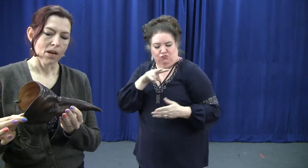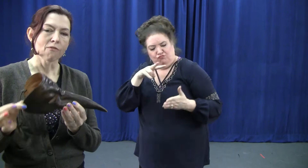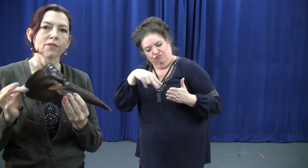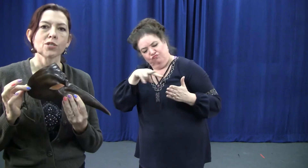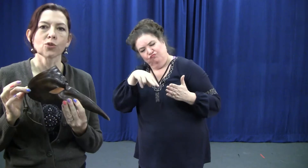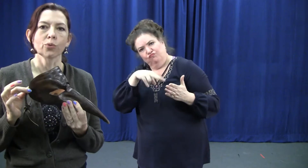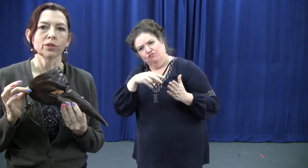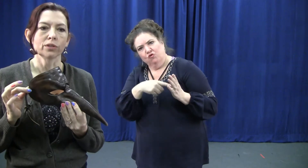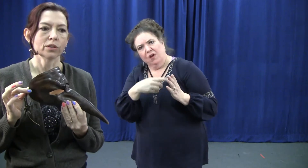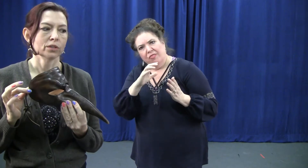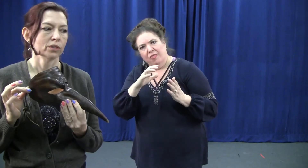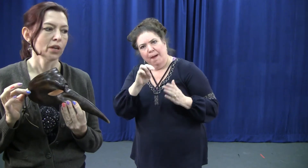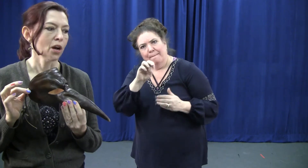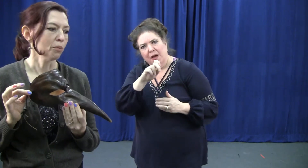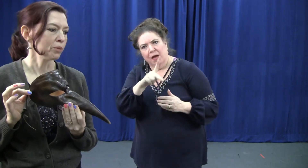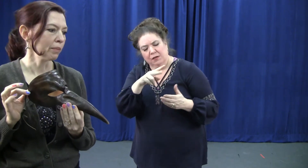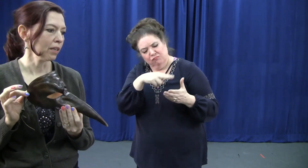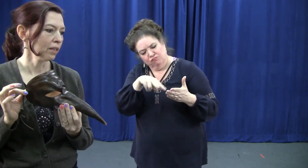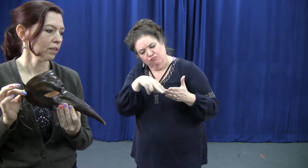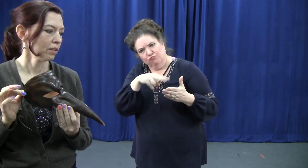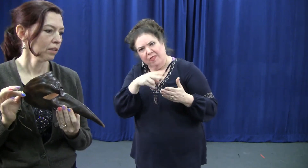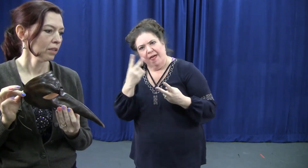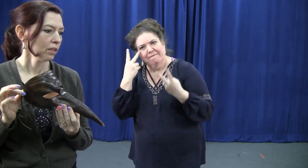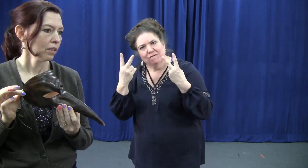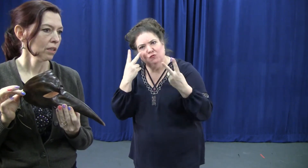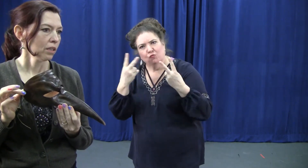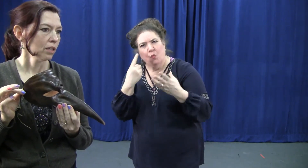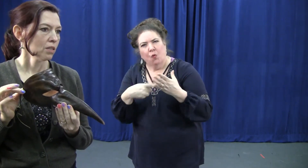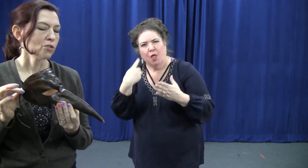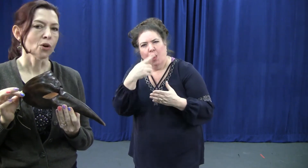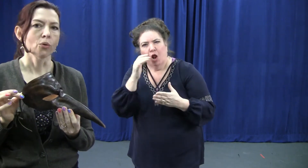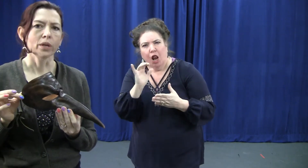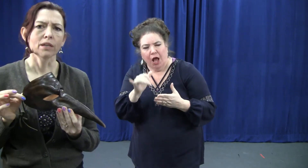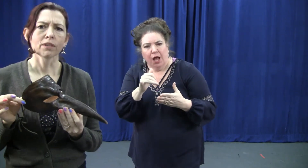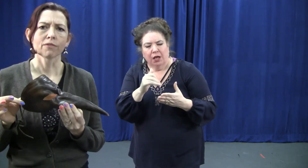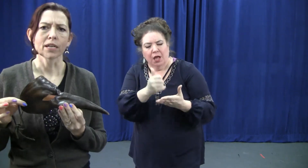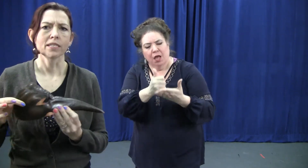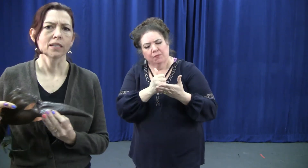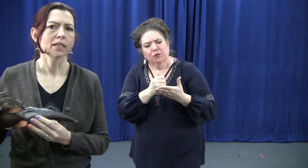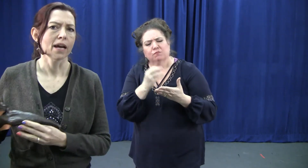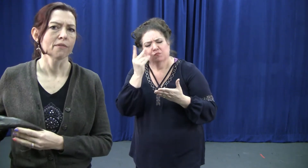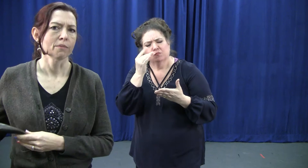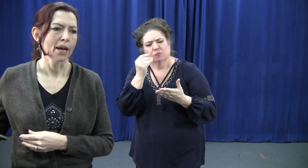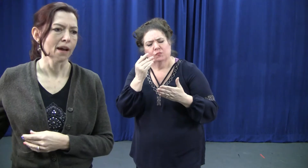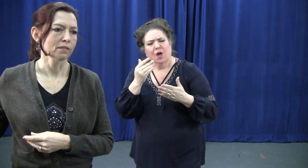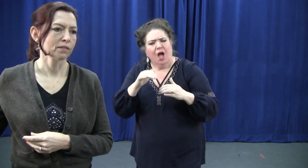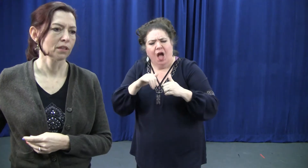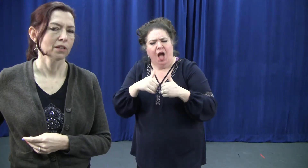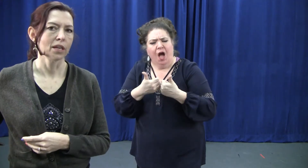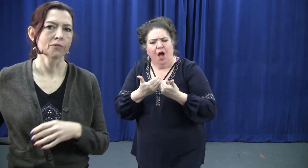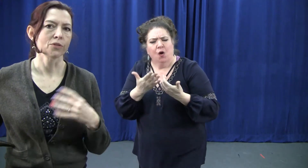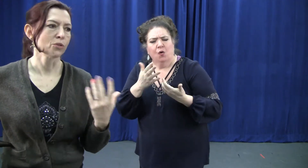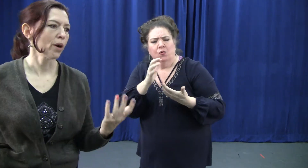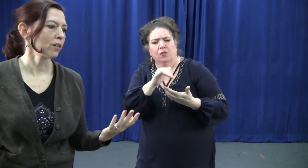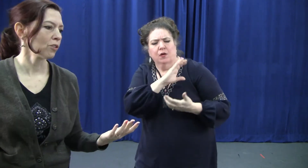a visual. That visual helped me so even if I didn't have a mask, if the director